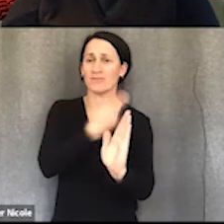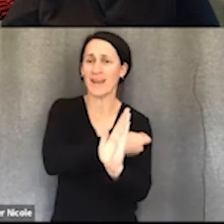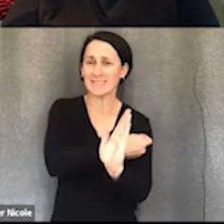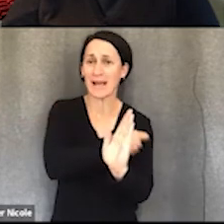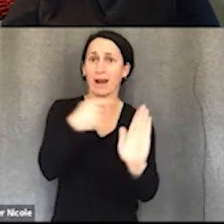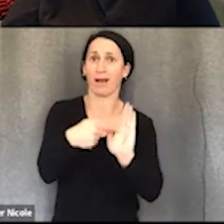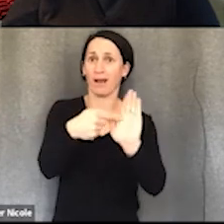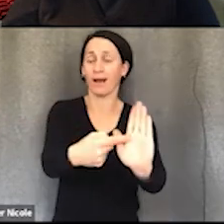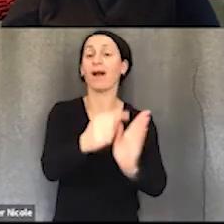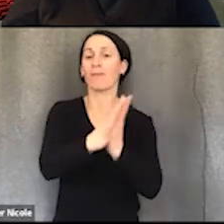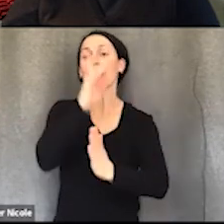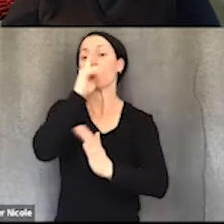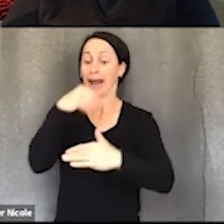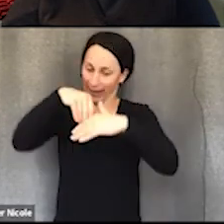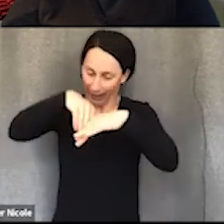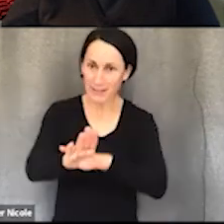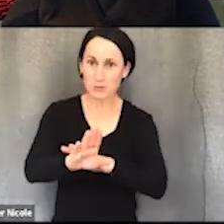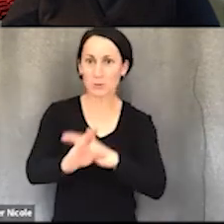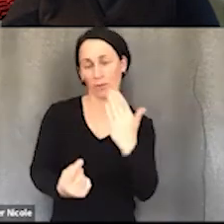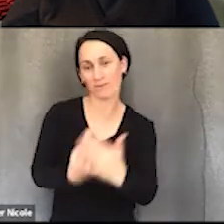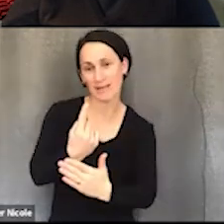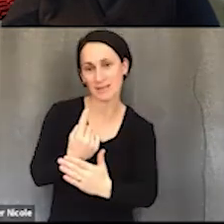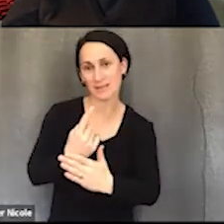are going to be vaccinated